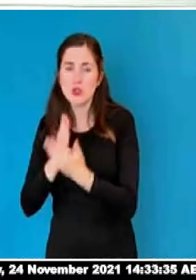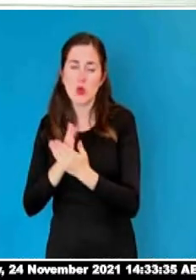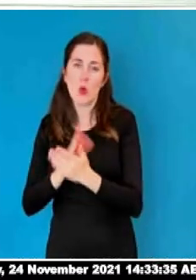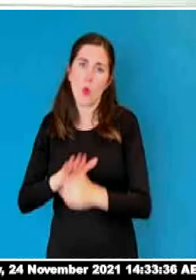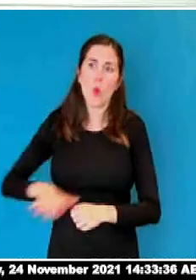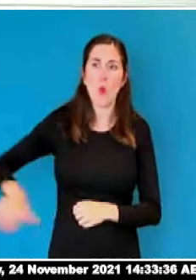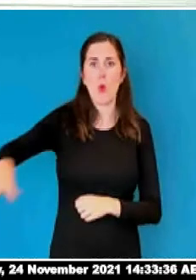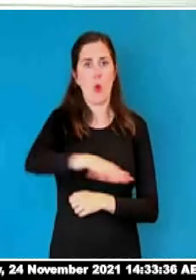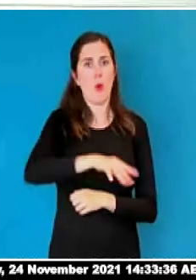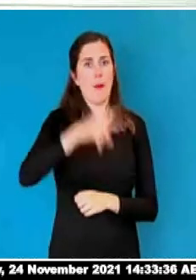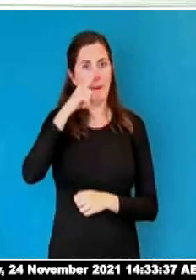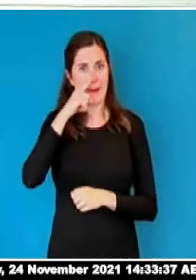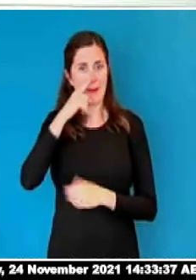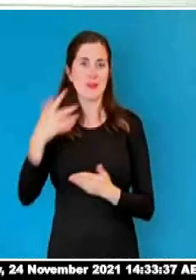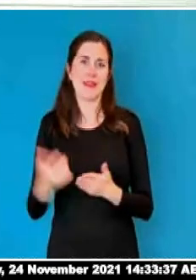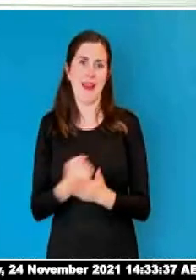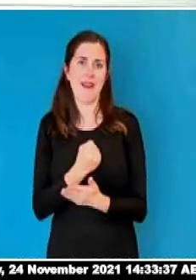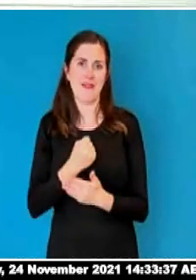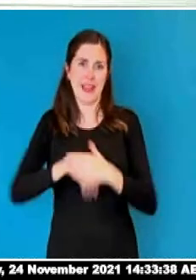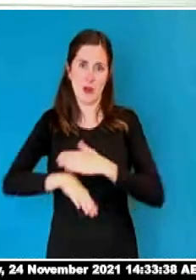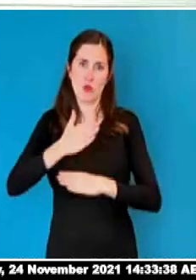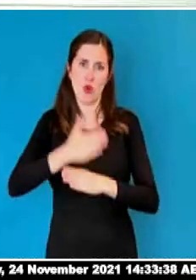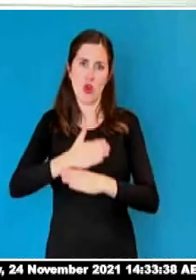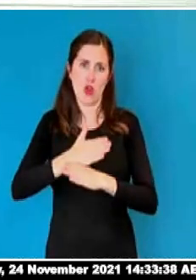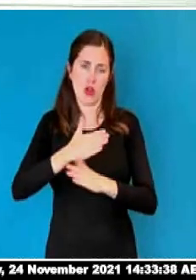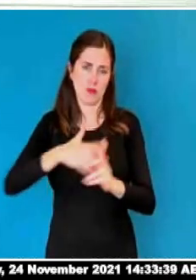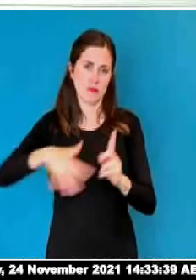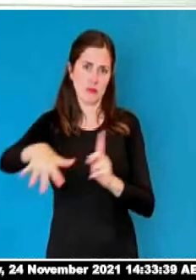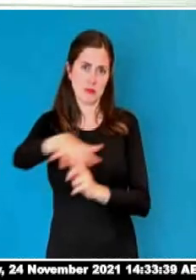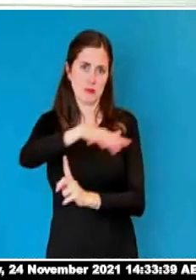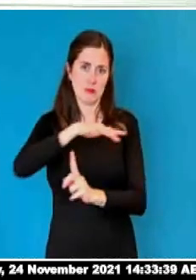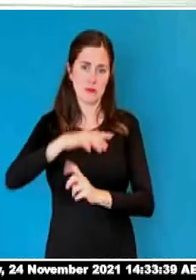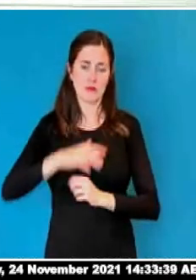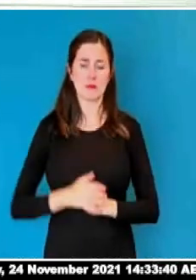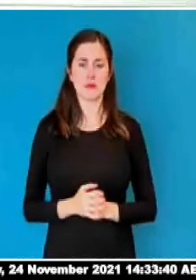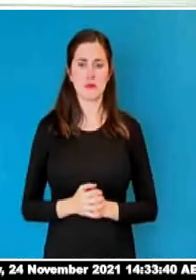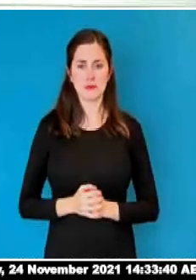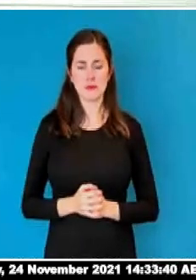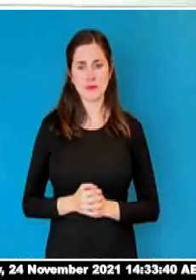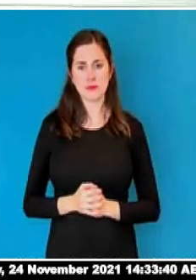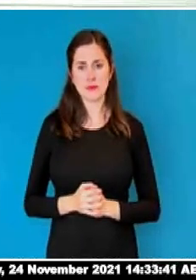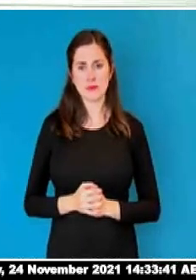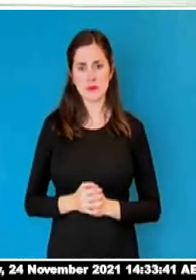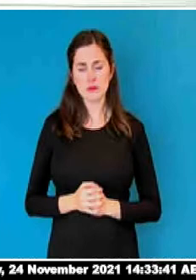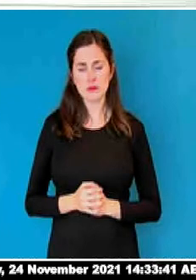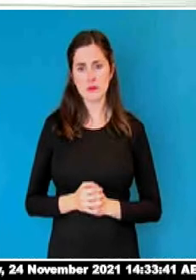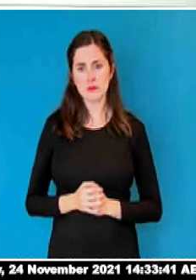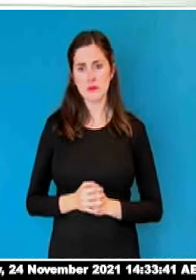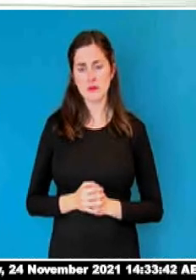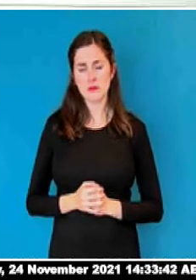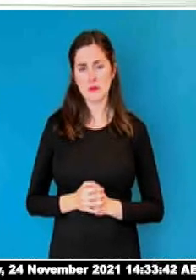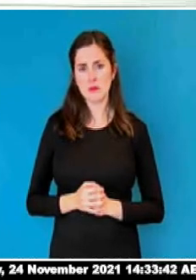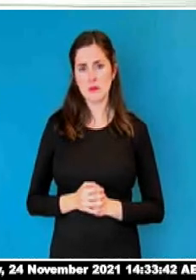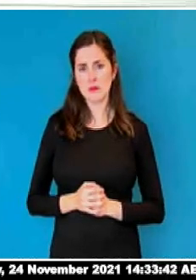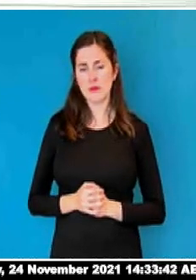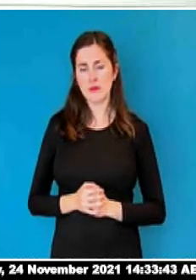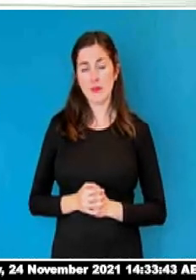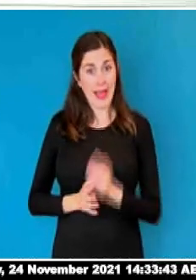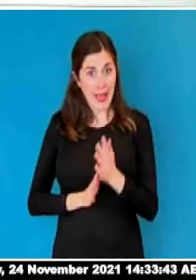in the workplace. MS EASTMAN: So you're not saying that meeting work health and safety